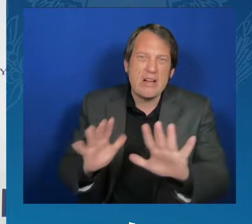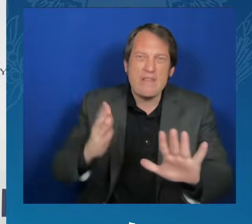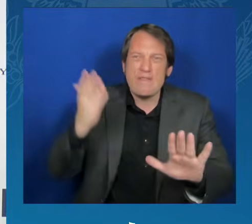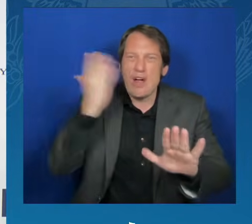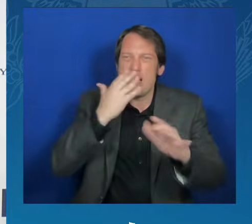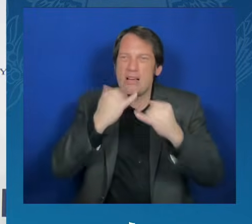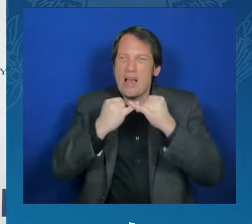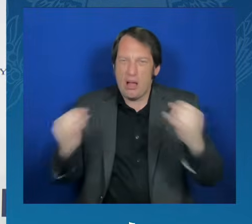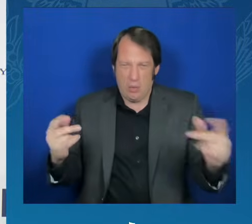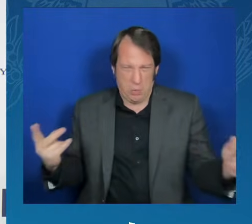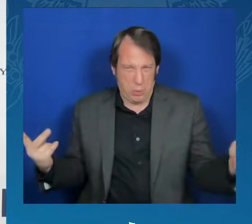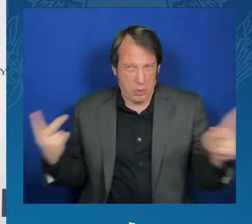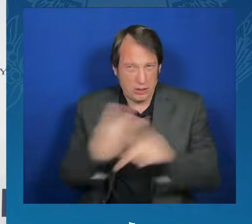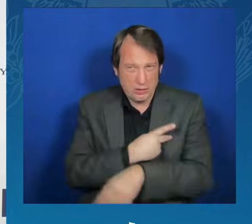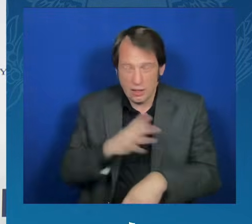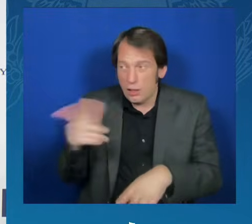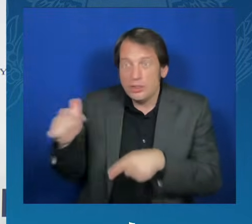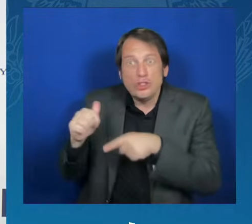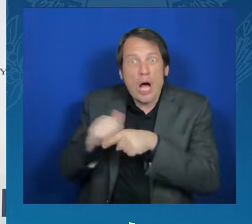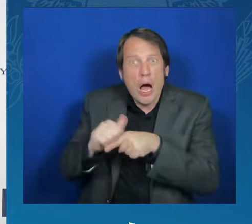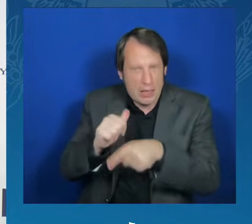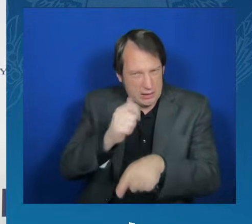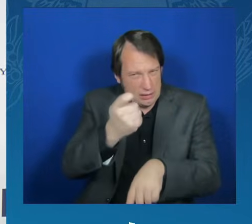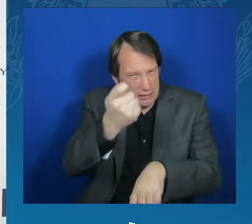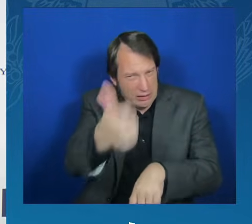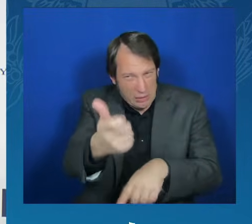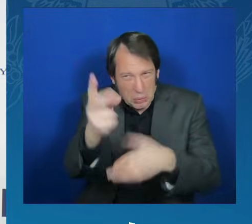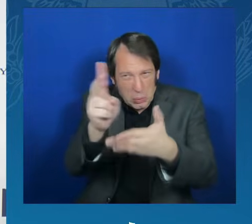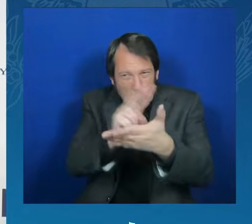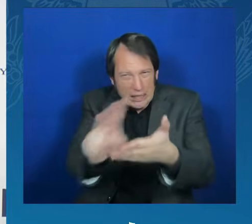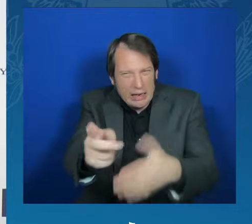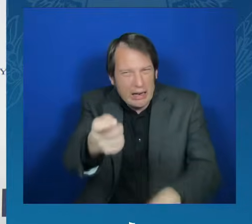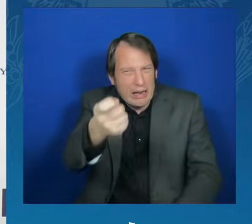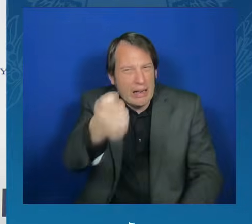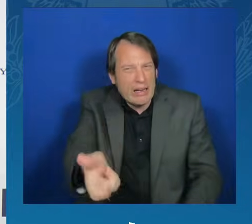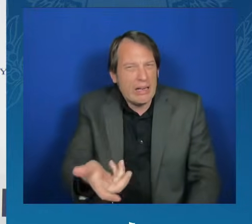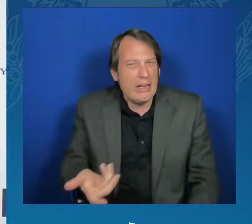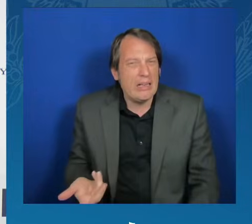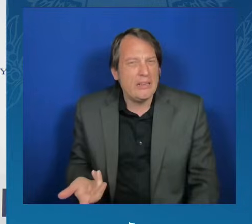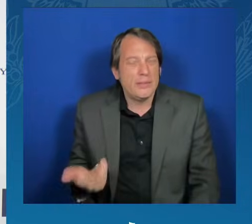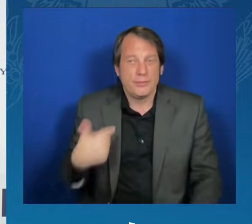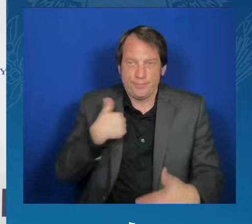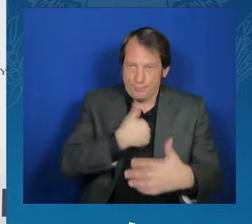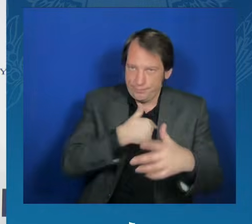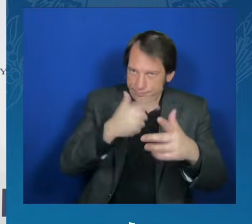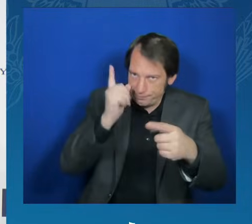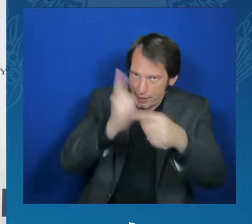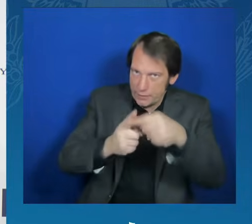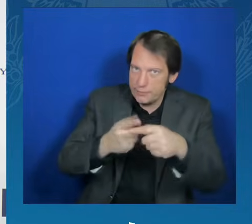We have also imposed economic costs on Russia for its aggression.